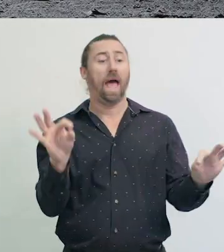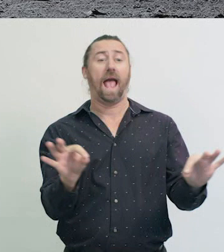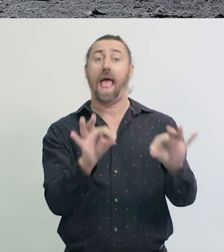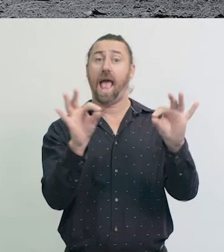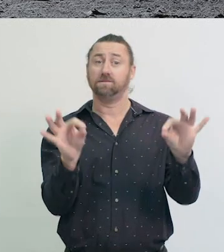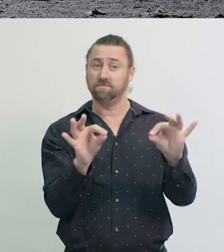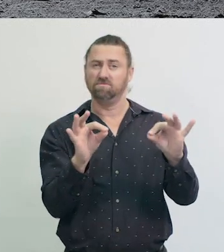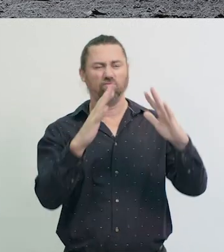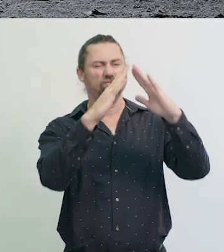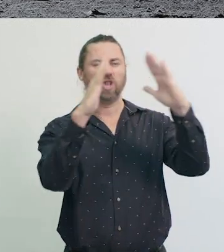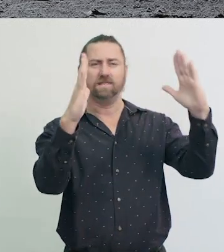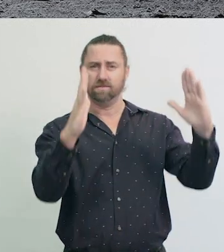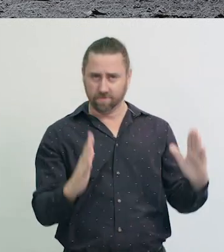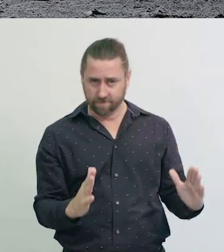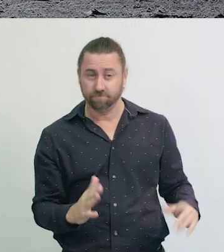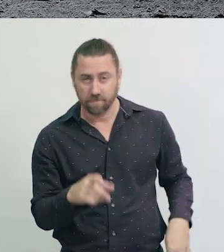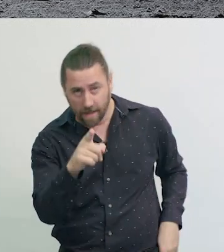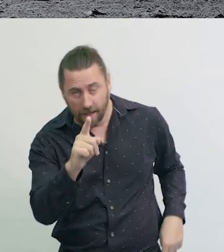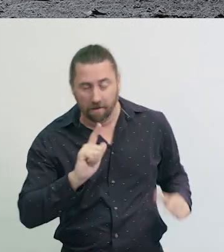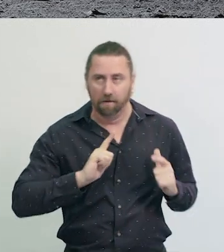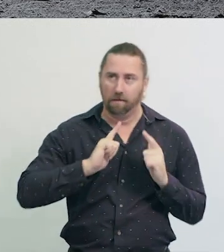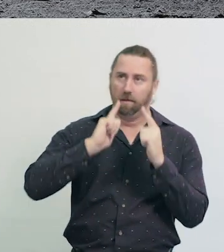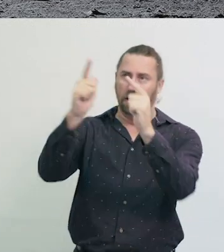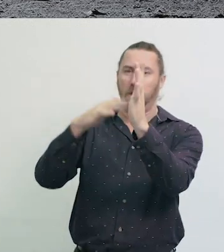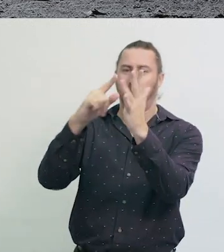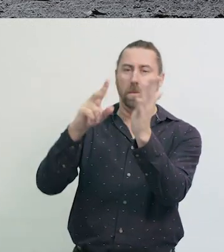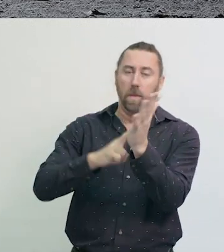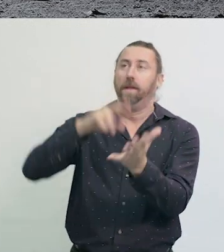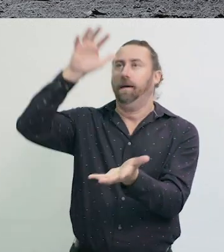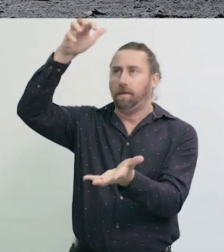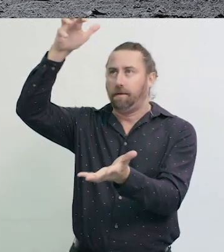Imagine going all the way to the moon to collect samples and carry out experiments,